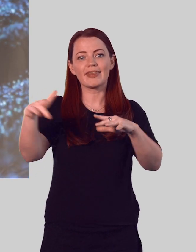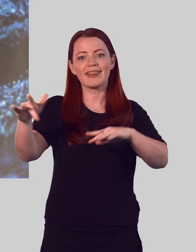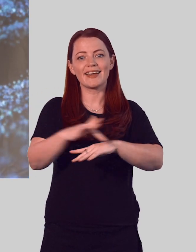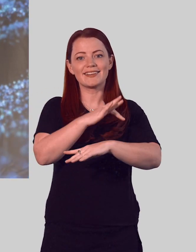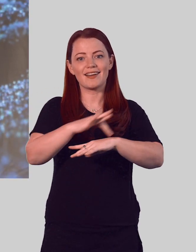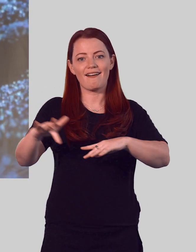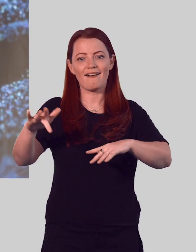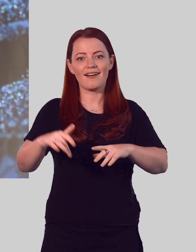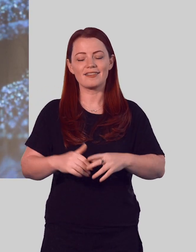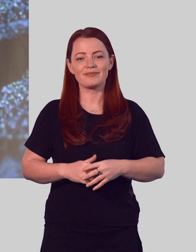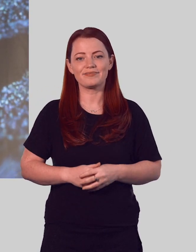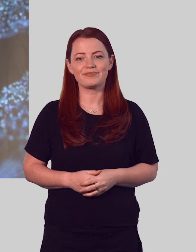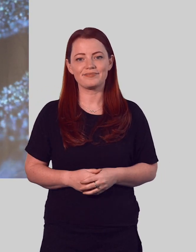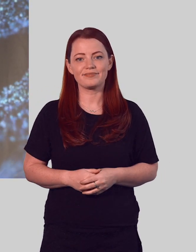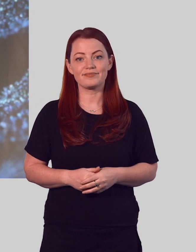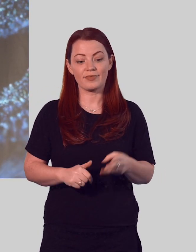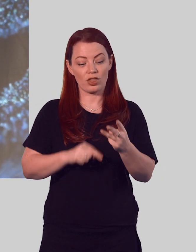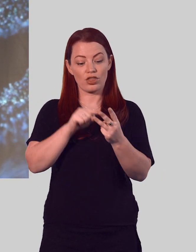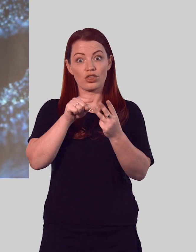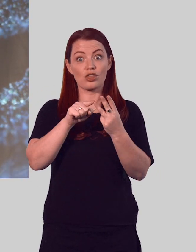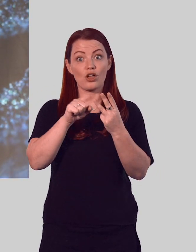In this third chapter we will be exploring